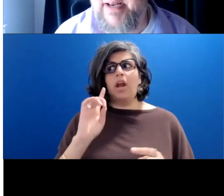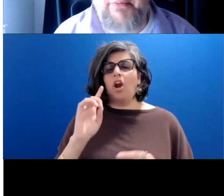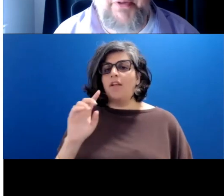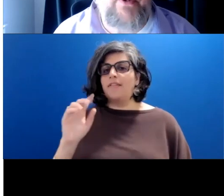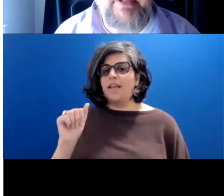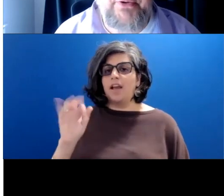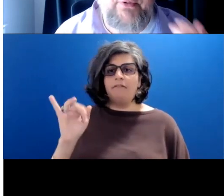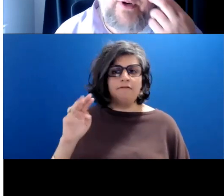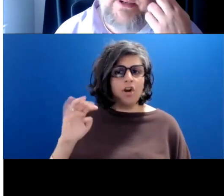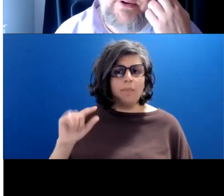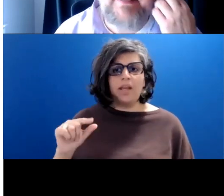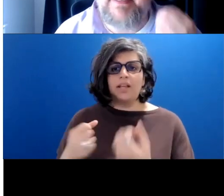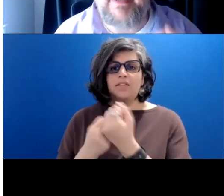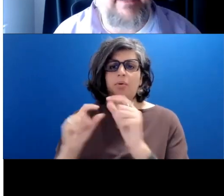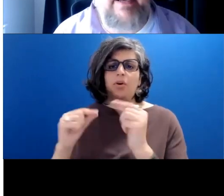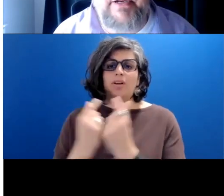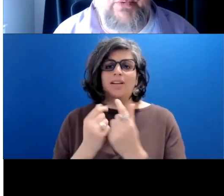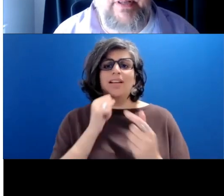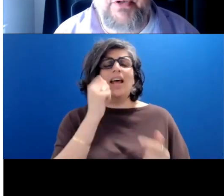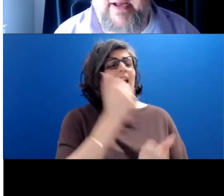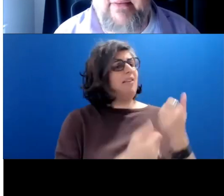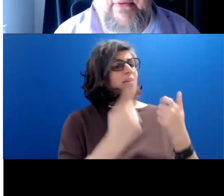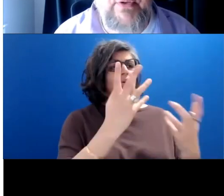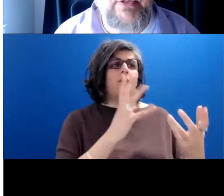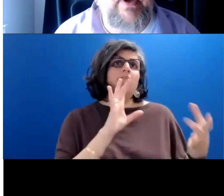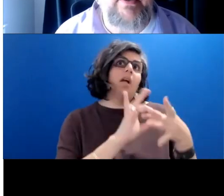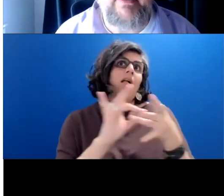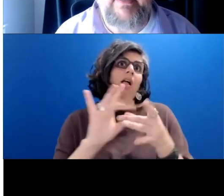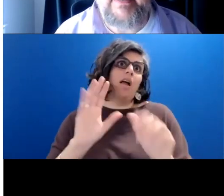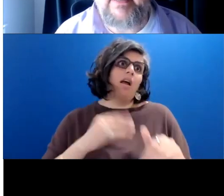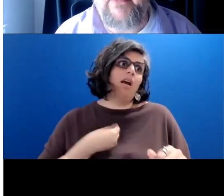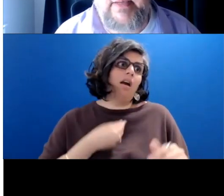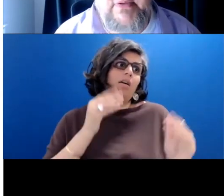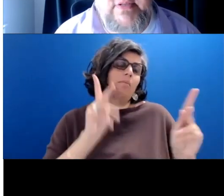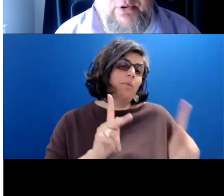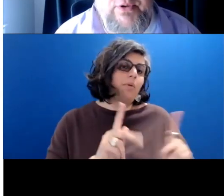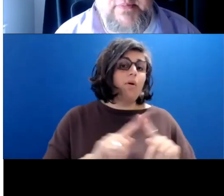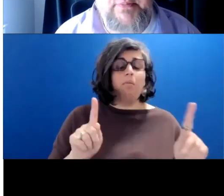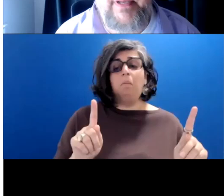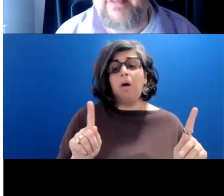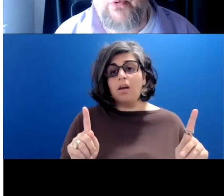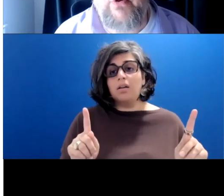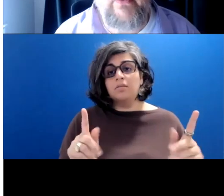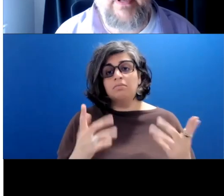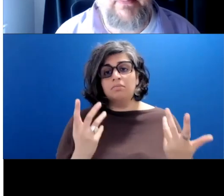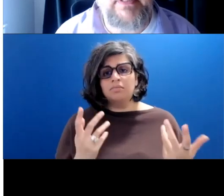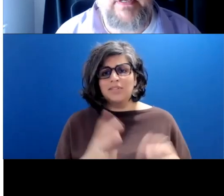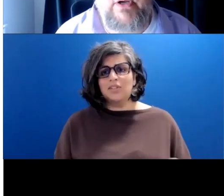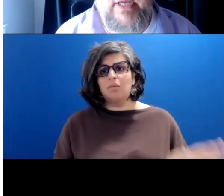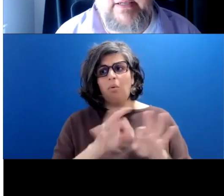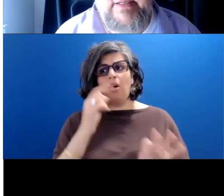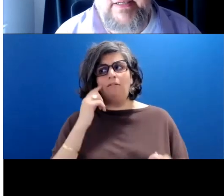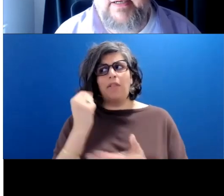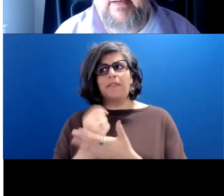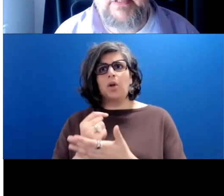Not everybody wants or wants or needs to get connected with other trans folks or other different types of support groups, but it's important for therapists to know that